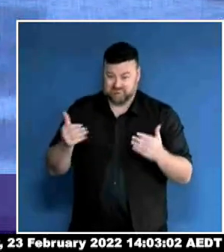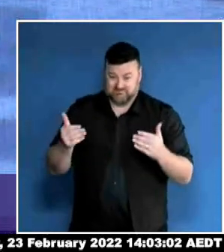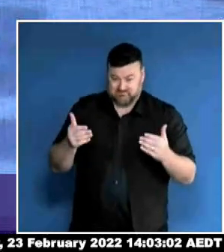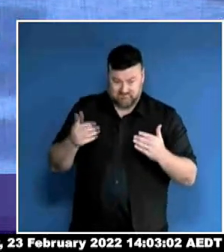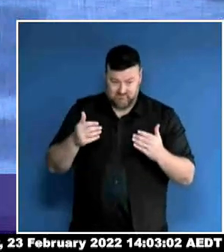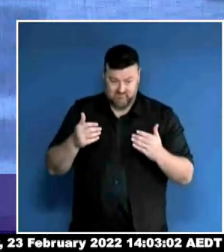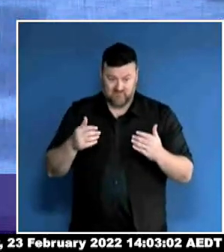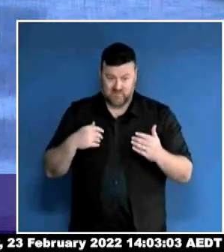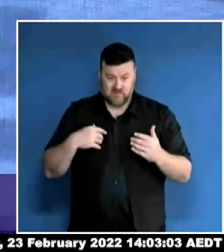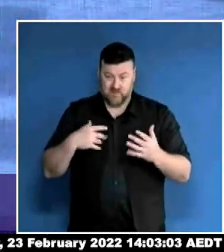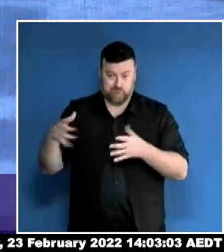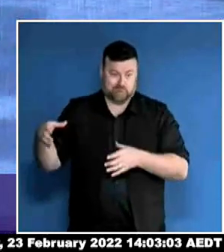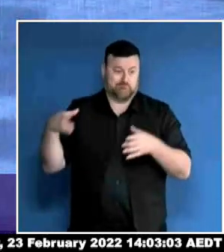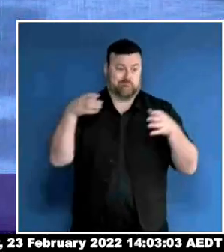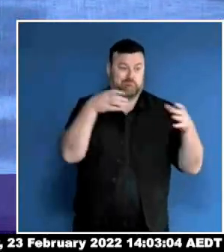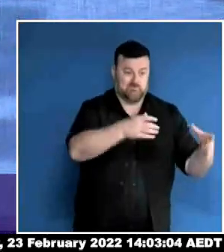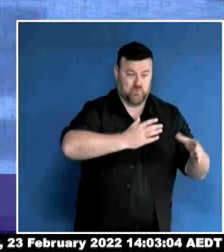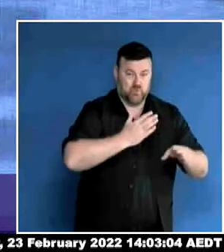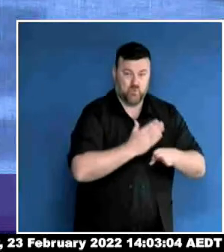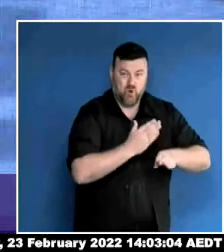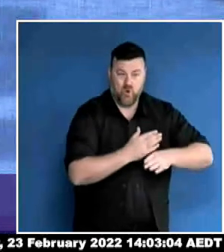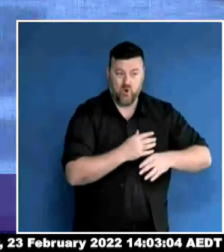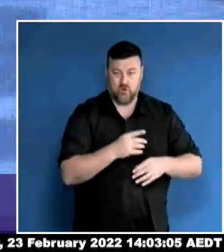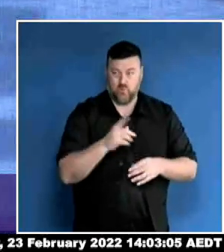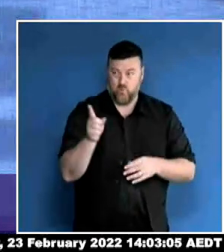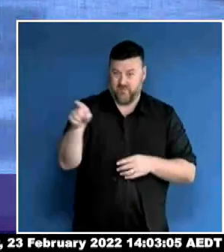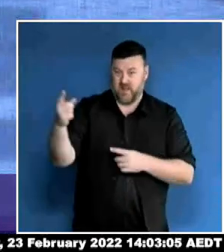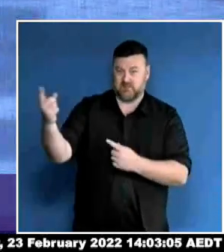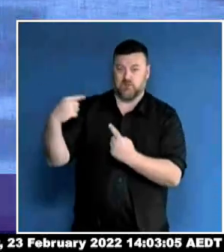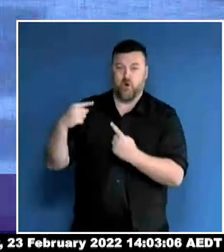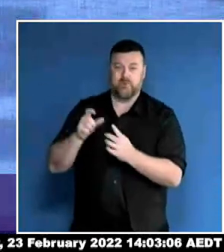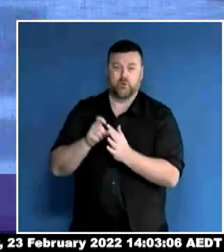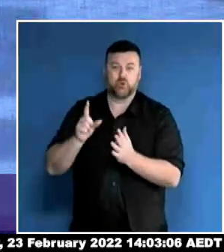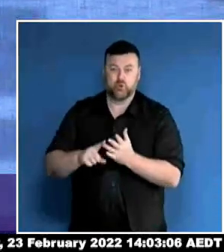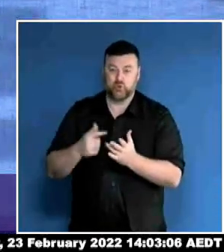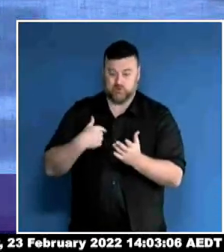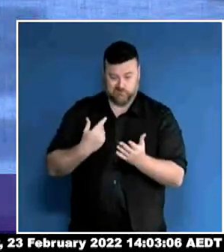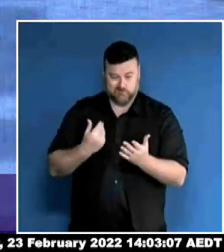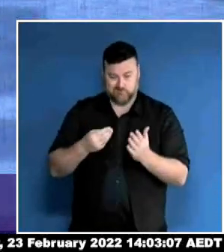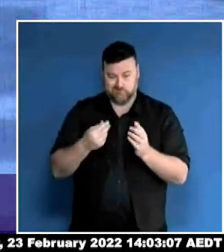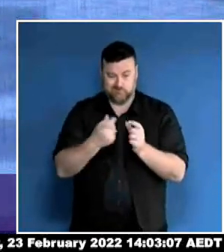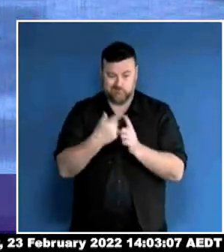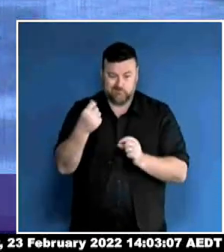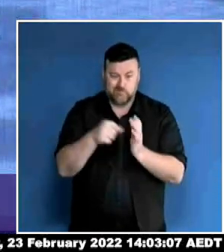they - they say where you keep the receipts and it takes forever to gets the money back,